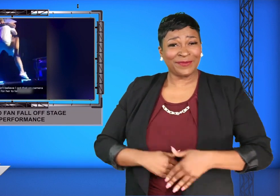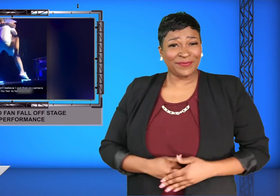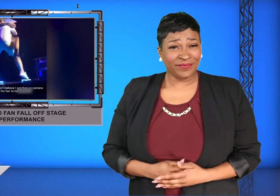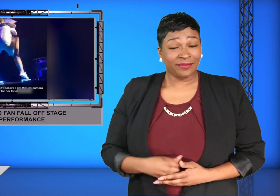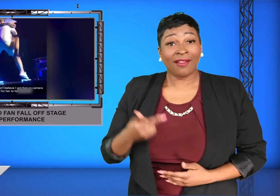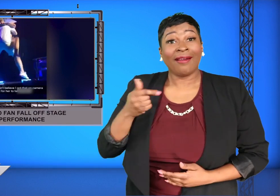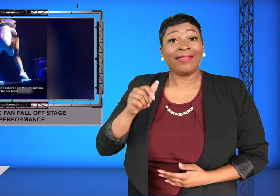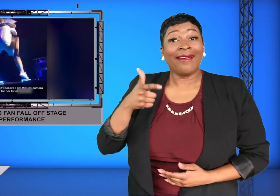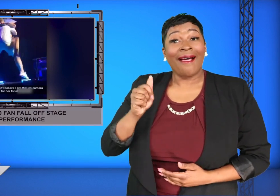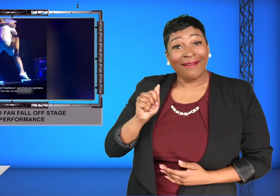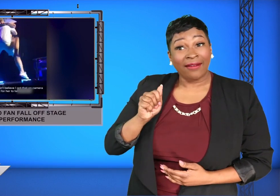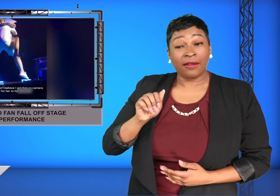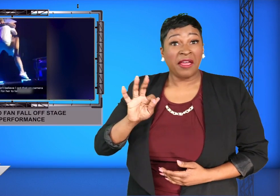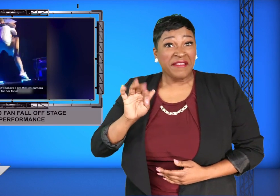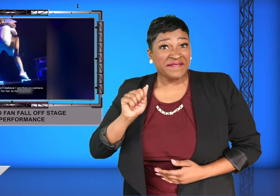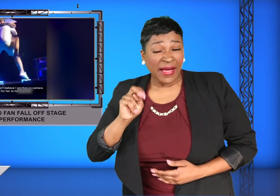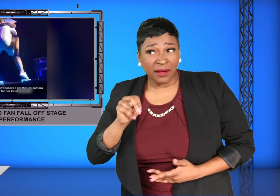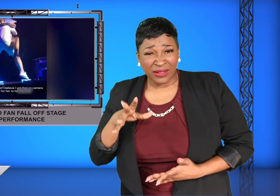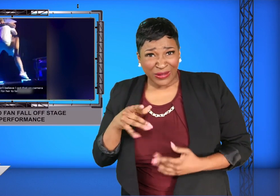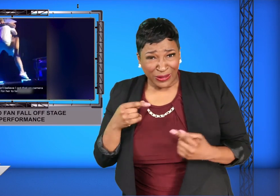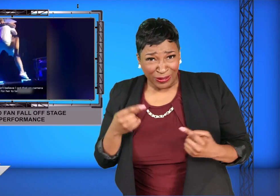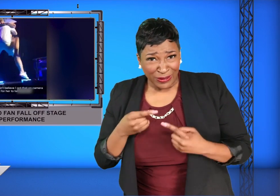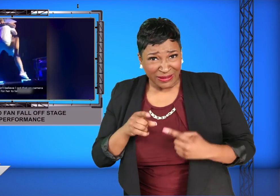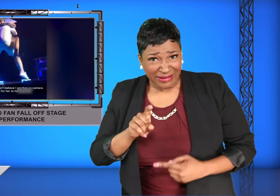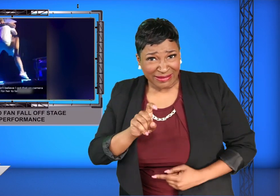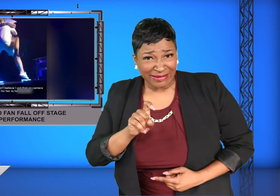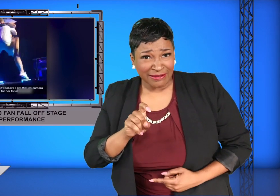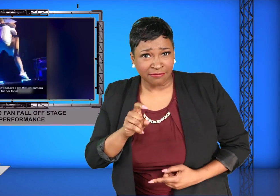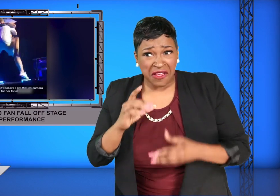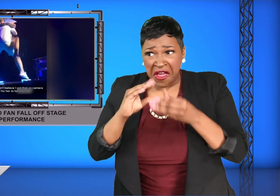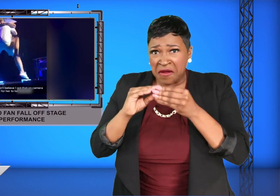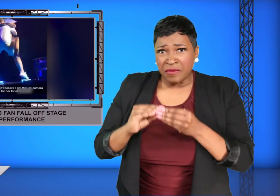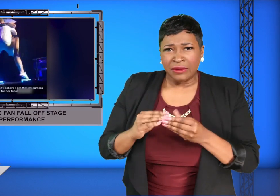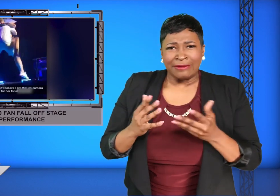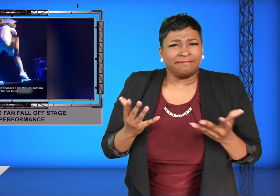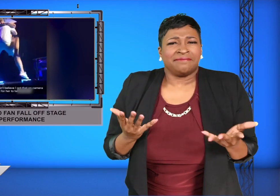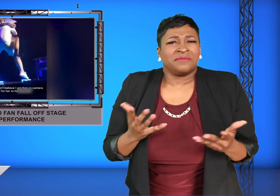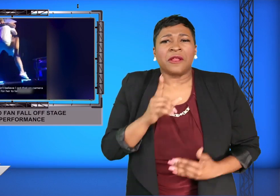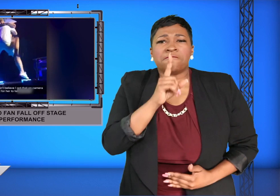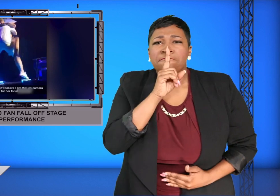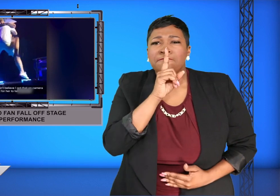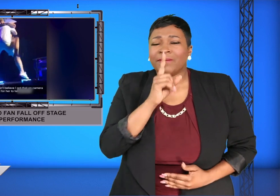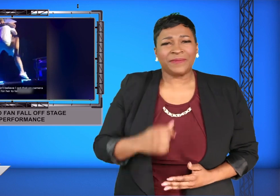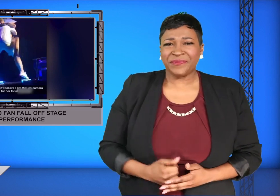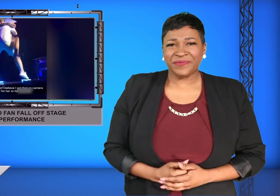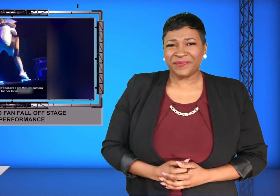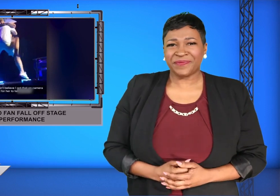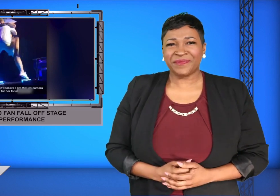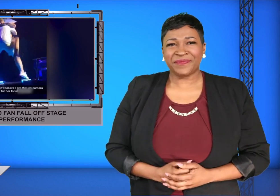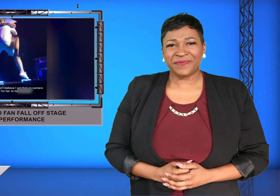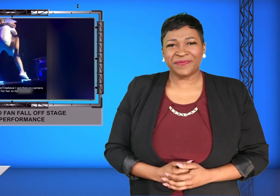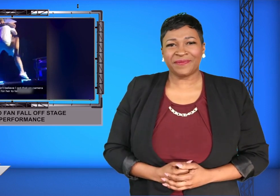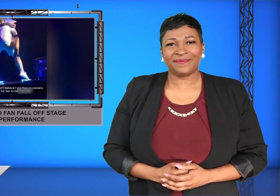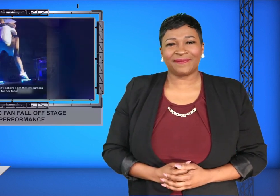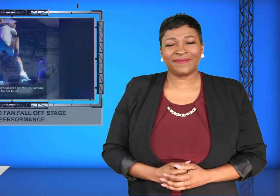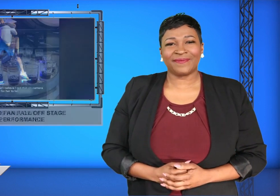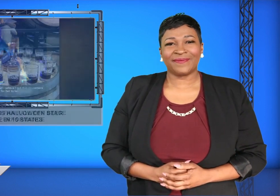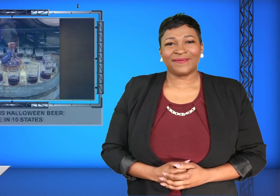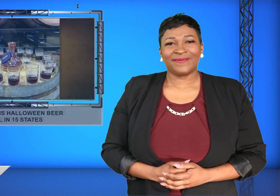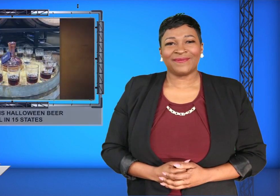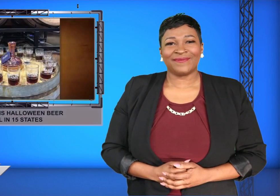No official word if either Gaga or the fan were hurt.